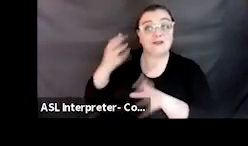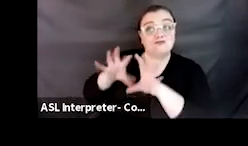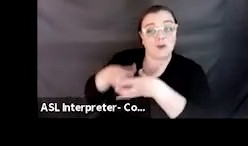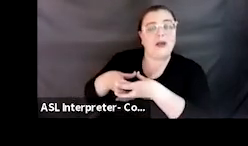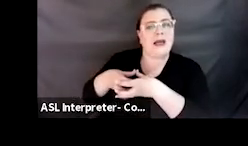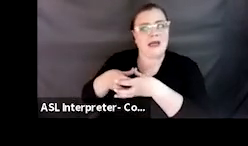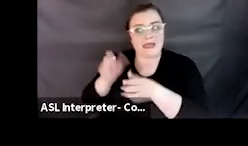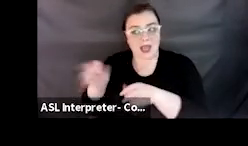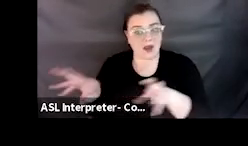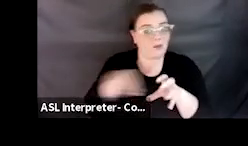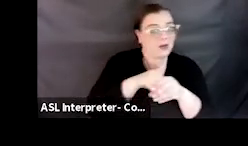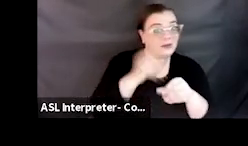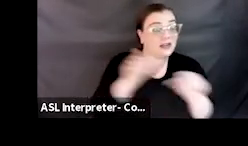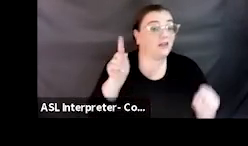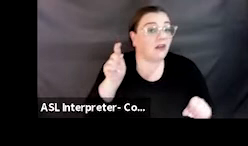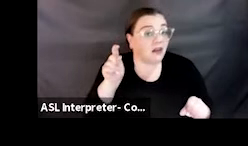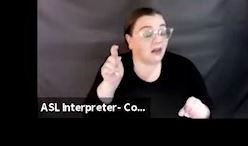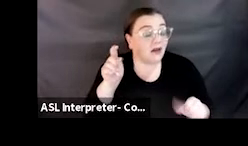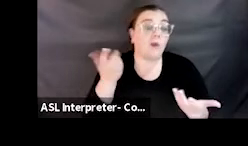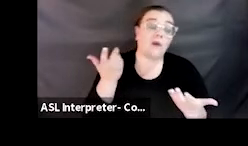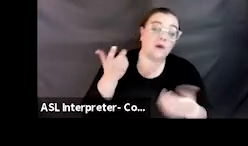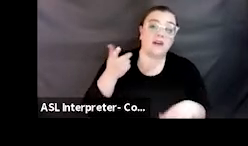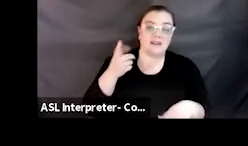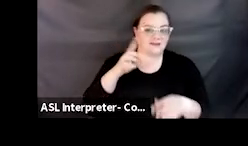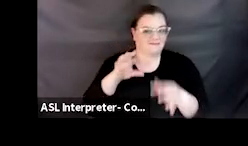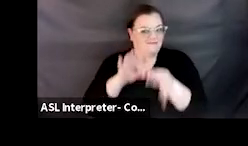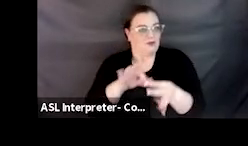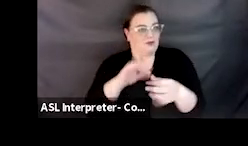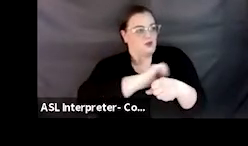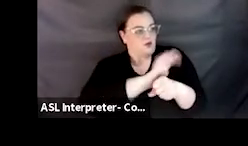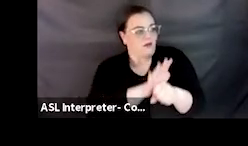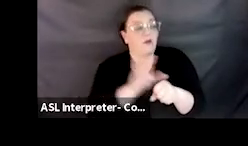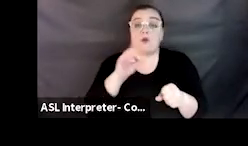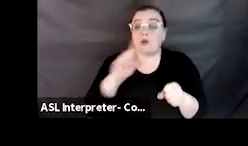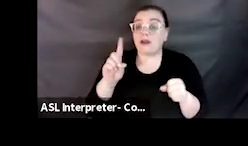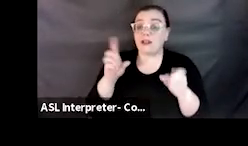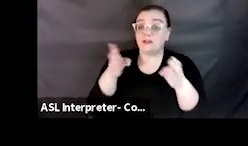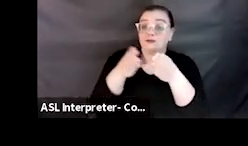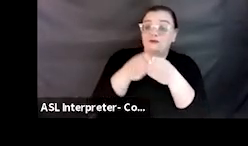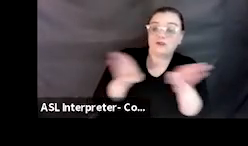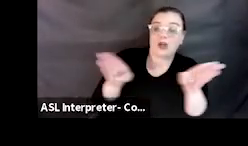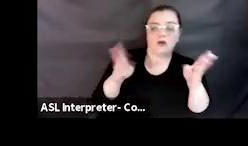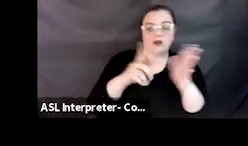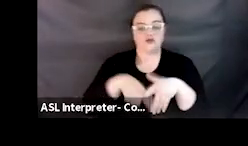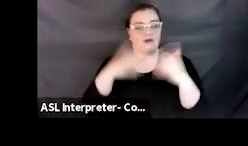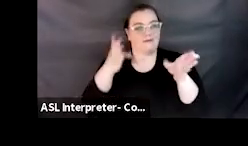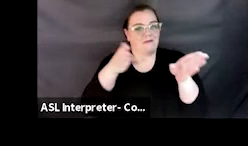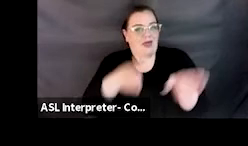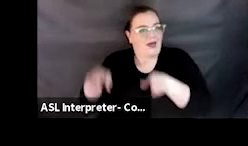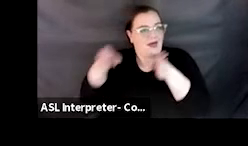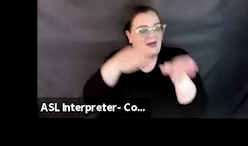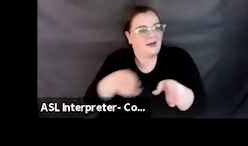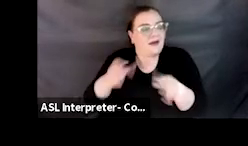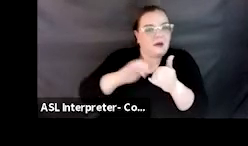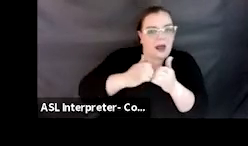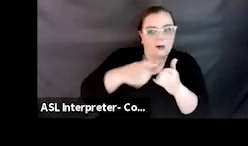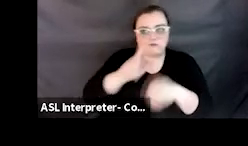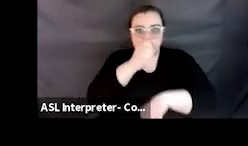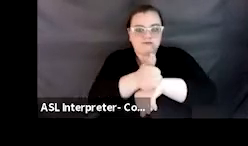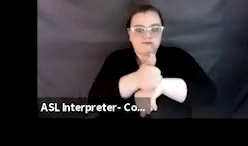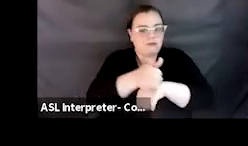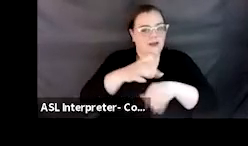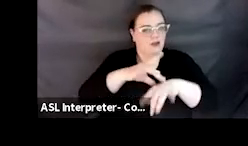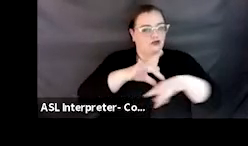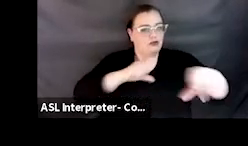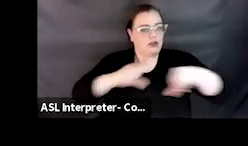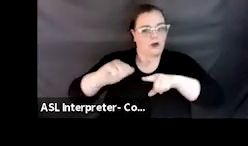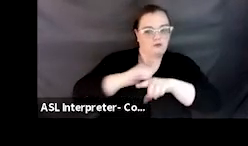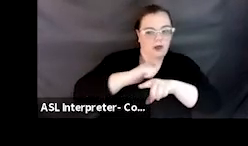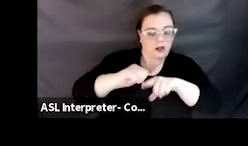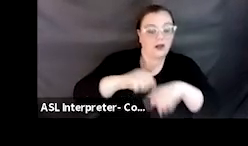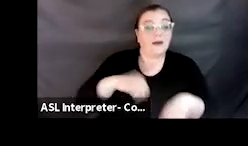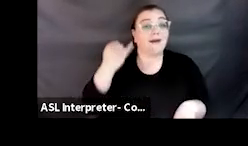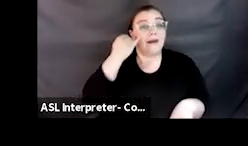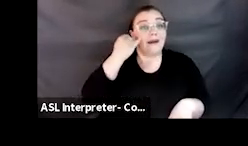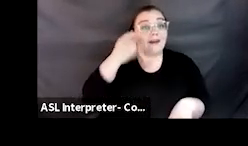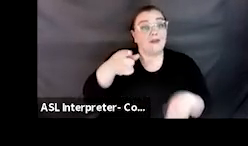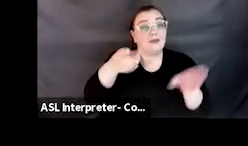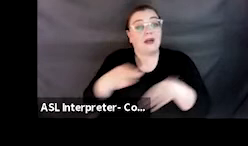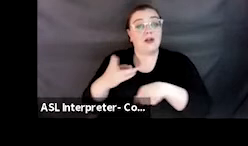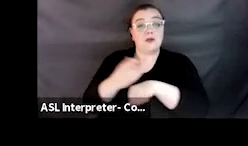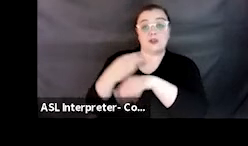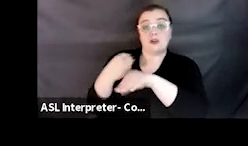Heidi Rosofsky: Ensure individuals and high risk groups can participate safely when it comes to cove it or even when it comes to in general planning how you're going to do your ShakeOut drill.